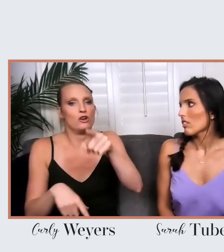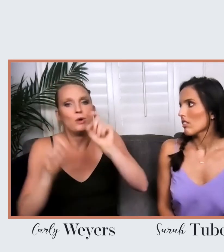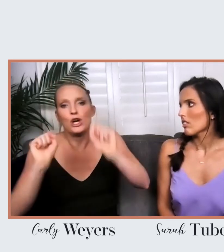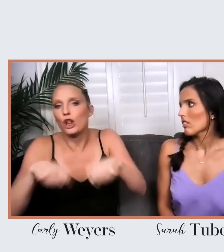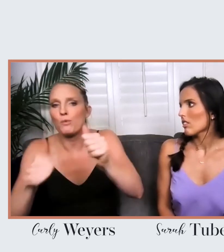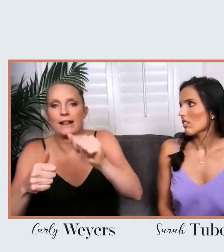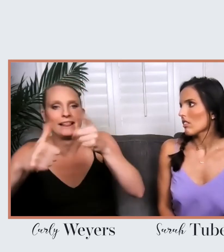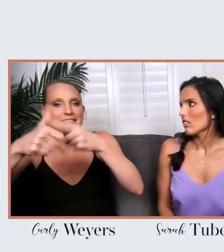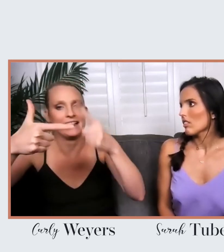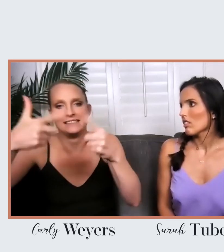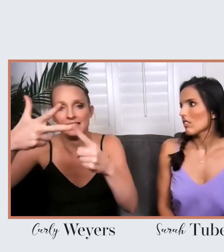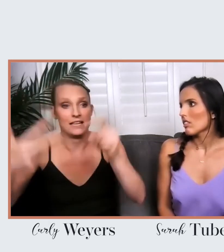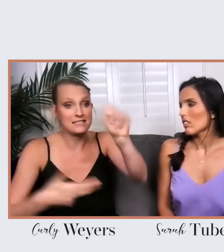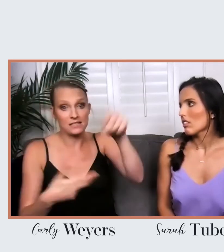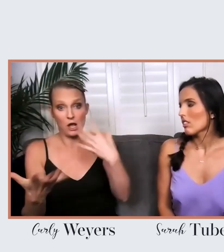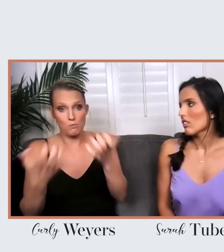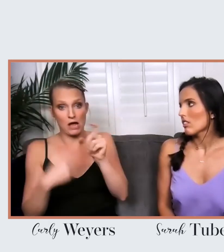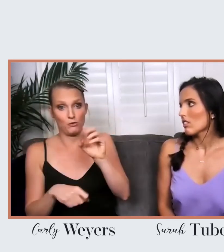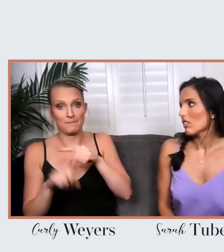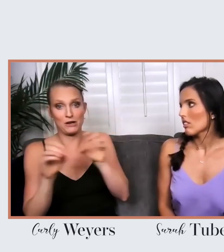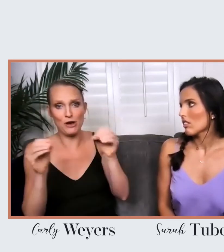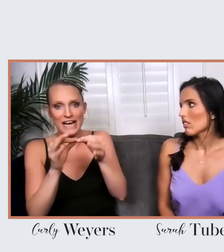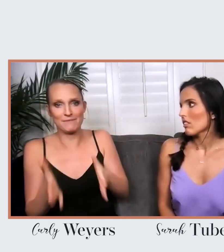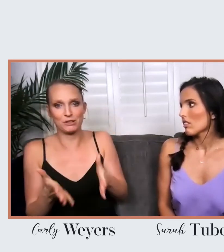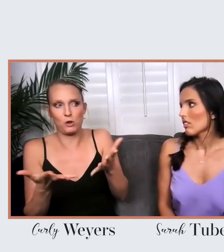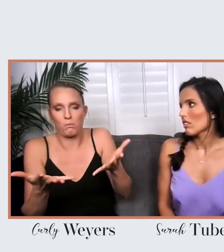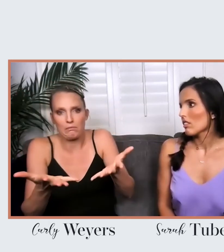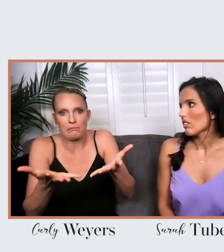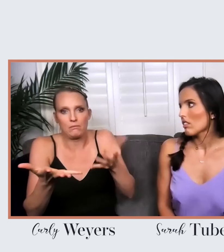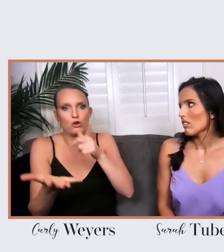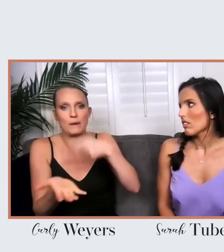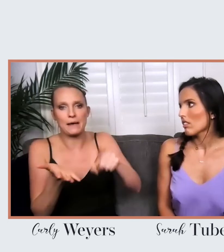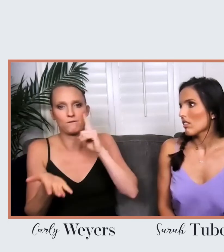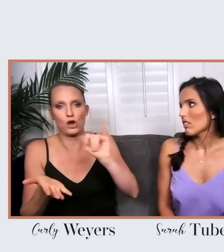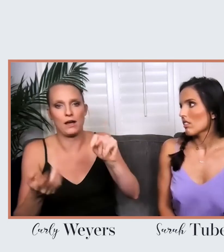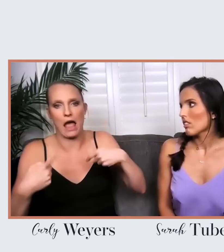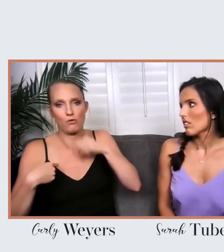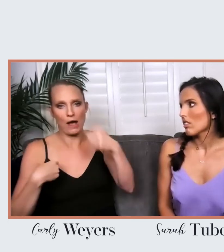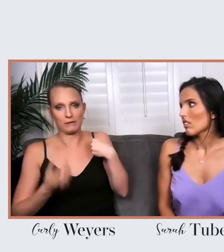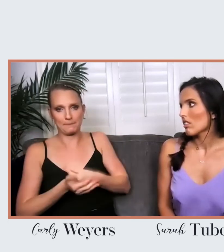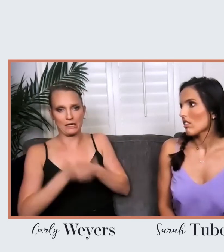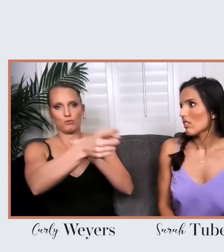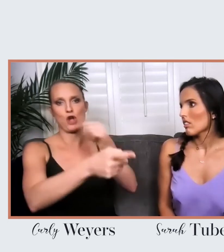well, you could try this or this. Yes, I want to but there's not an interpreter. Who's going to pay for it? I don't have the budget for it.